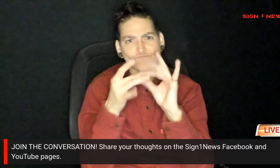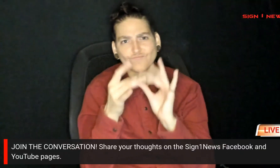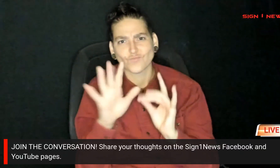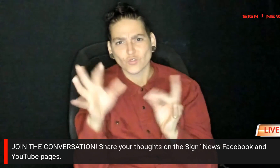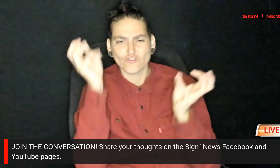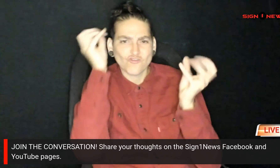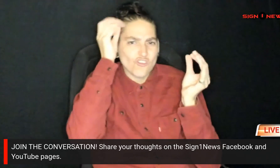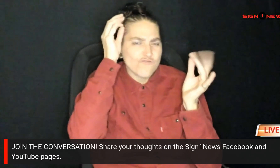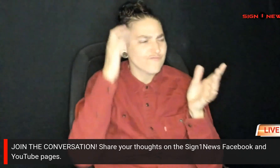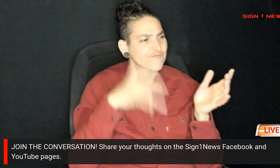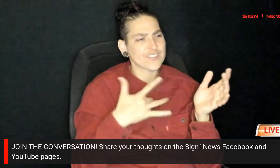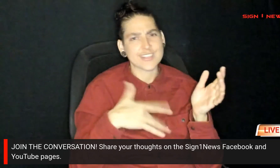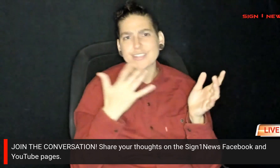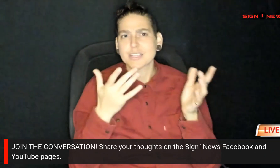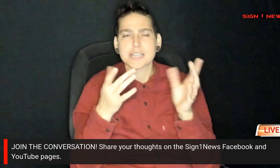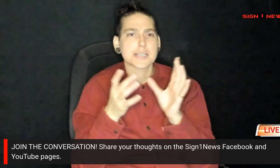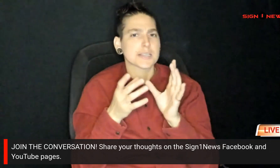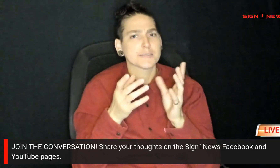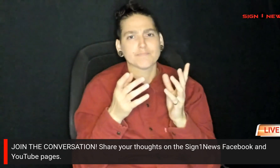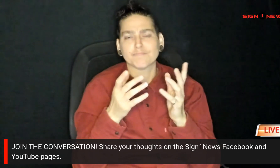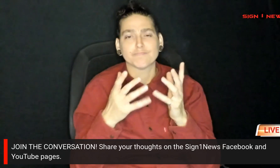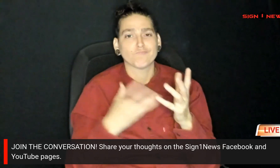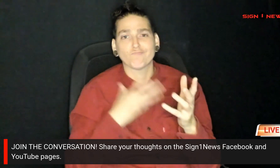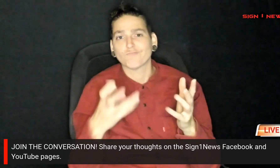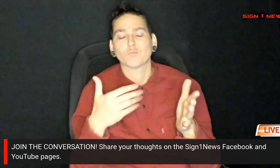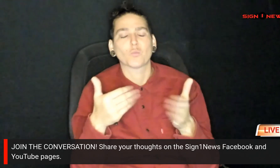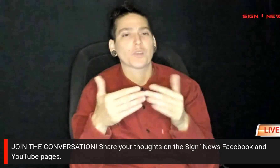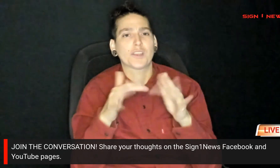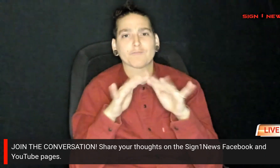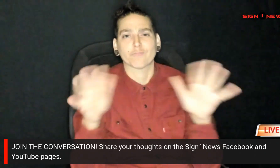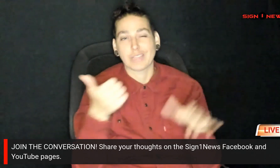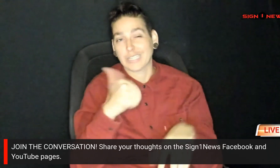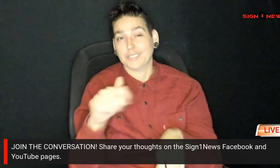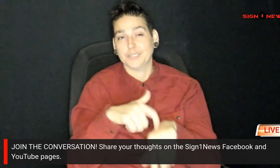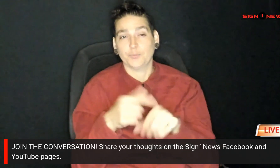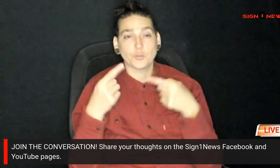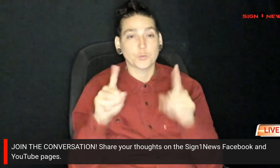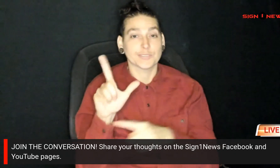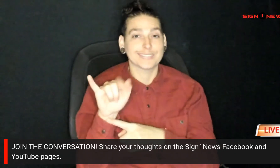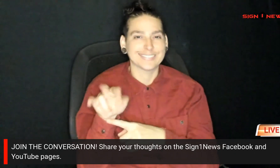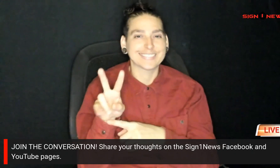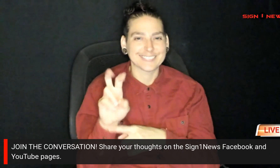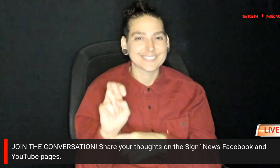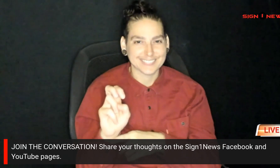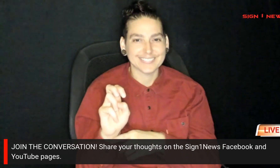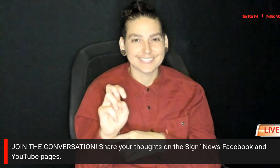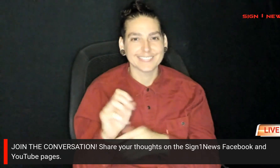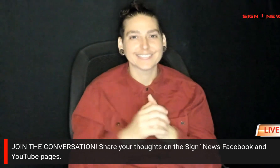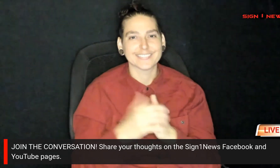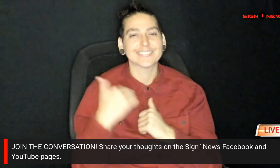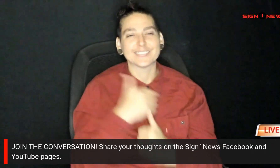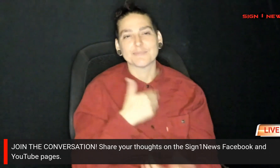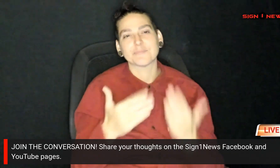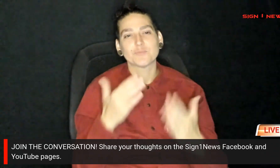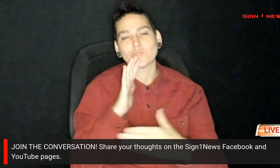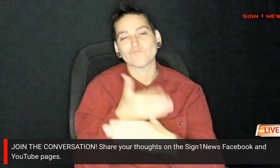at any time during any of the live shows we might even share your comments